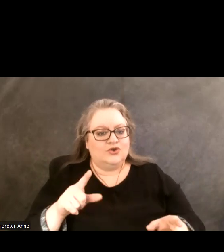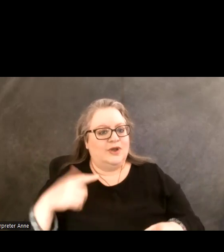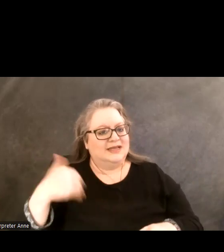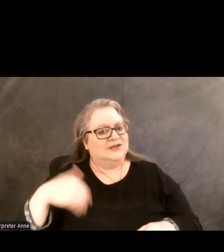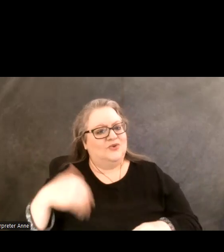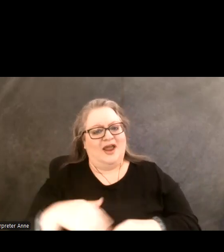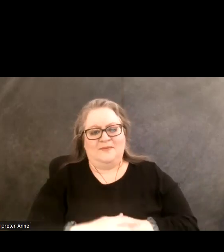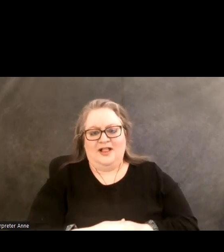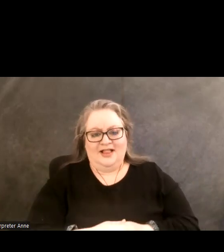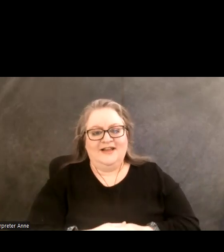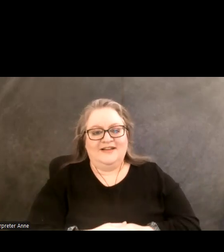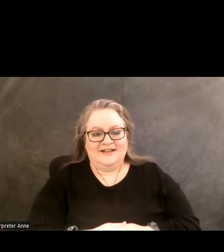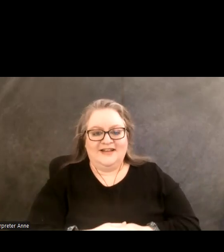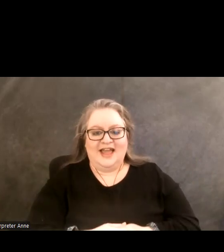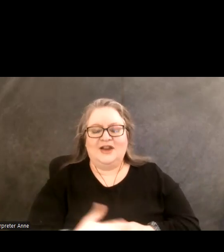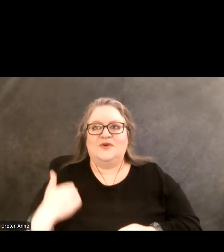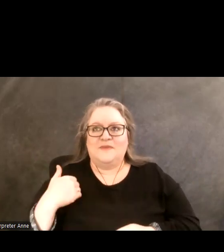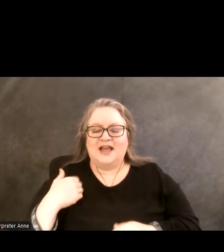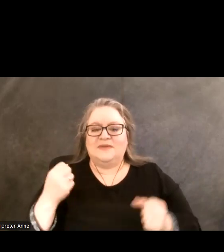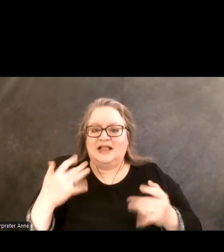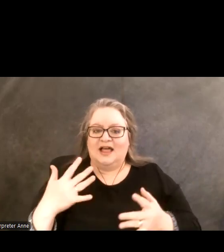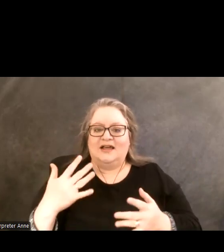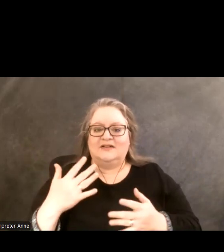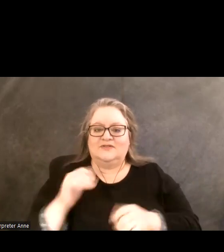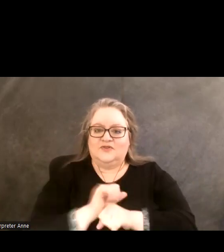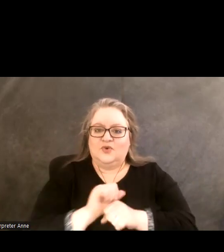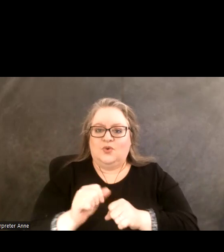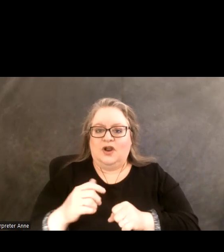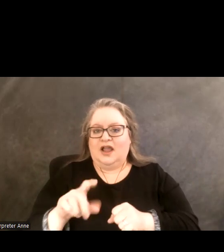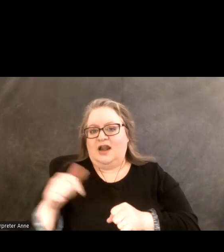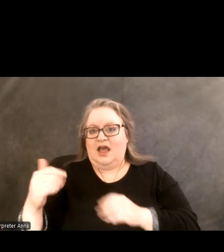and it's reminding me a lot of work a colleague and mine are